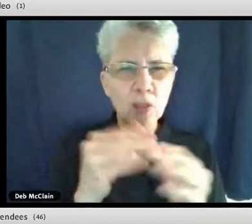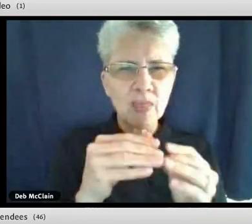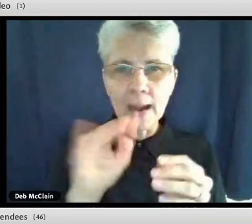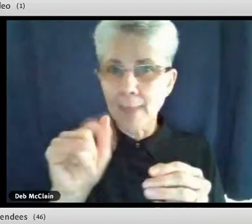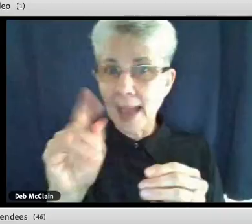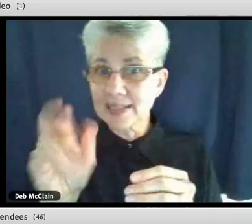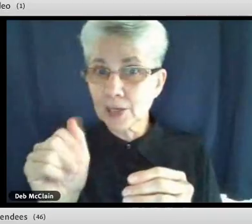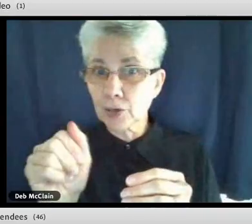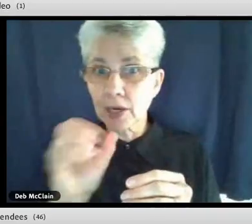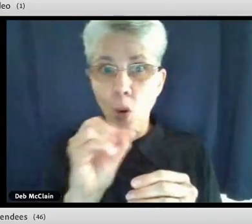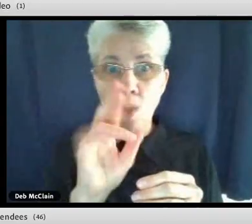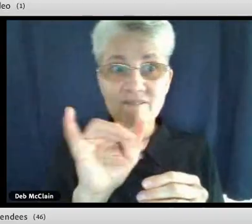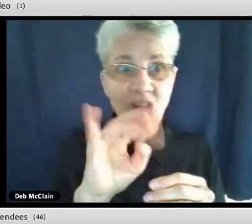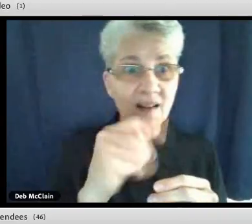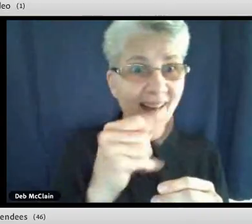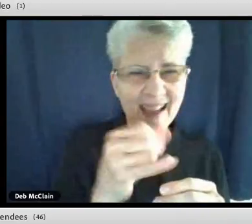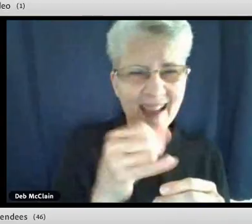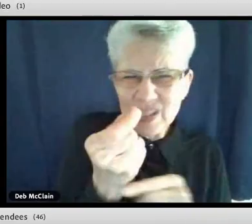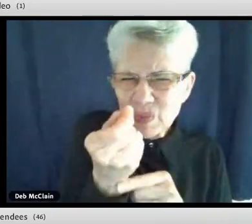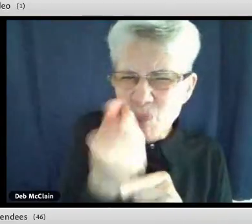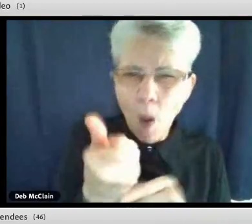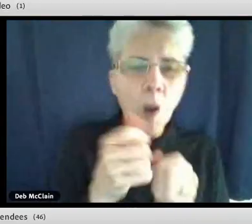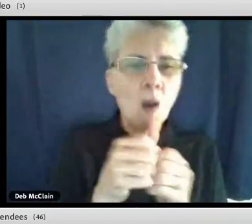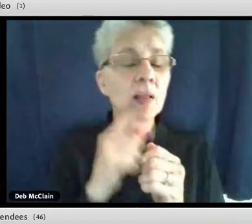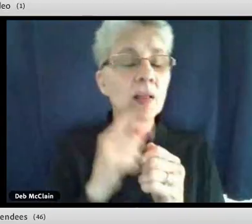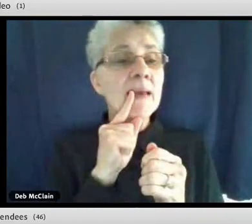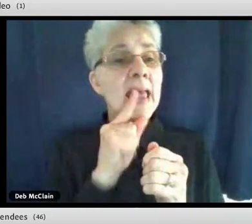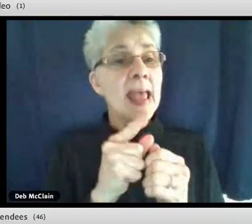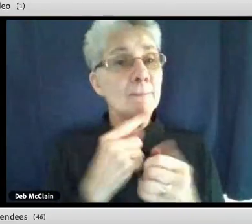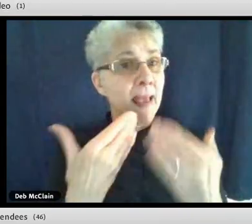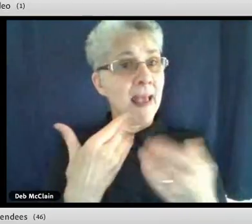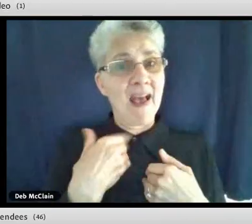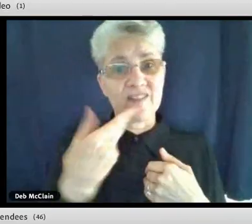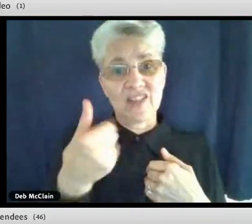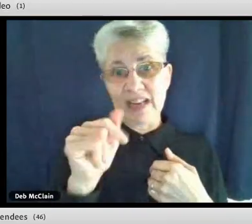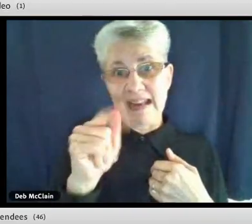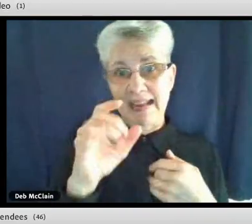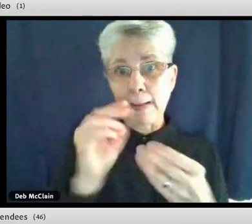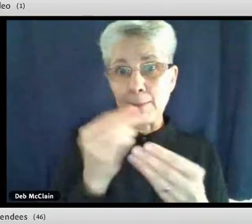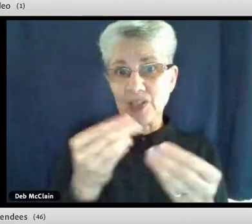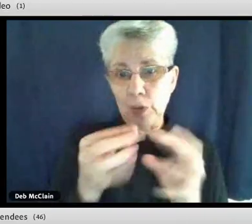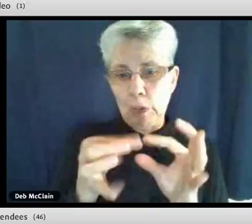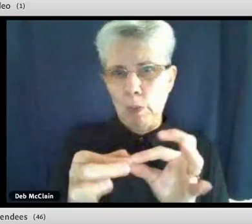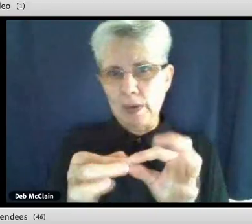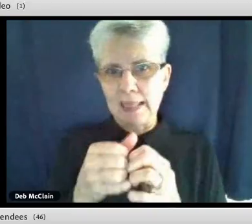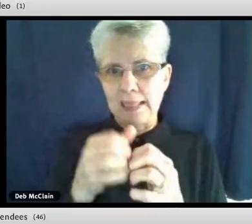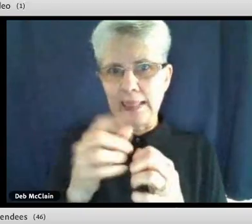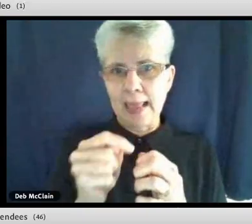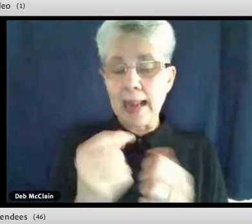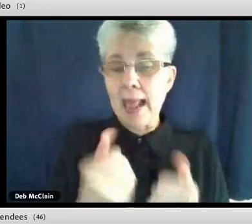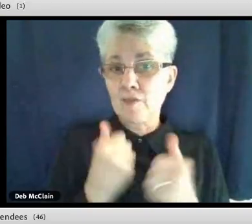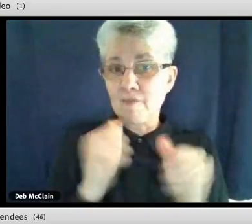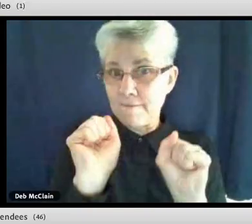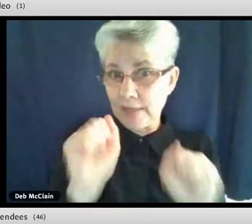and it basically consists of a piece of genetic material, and it can survive.